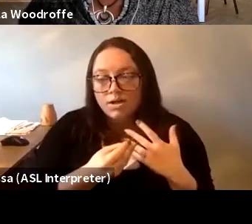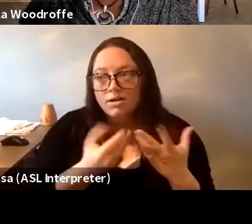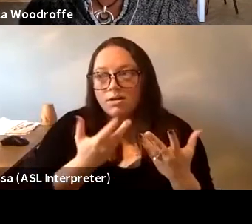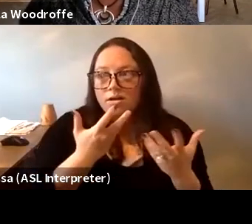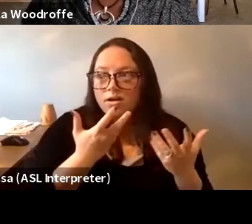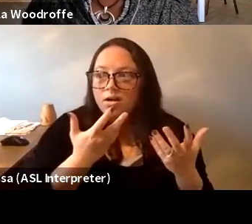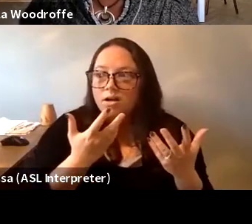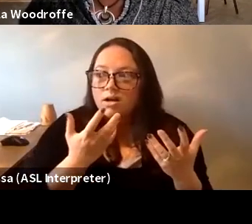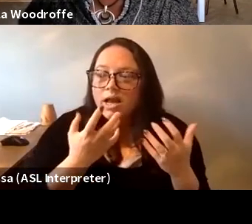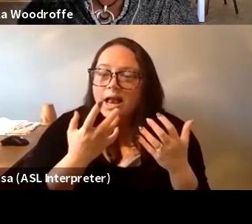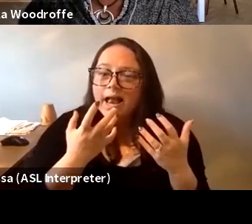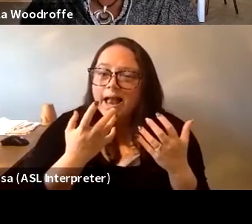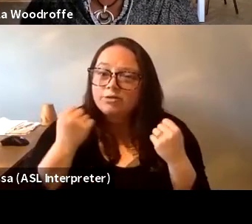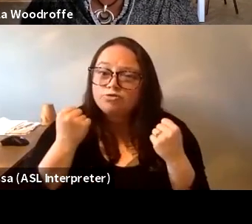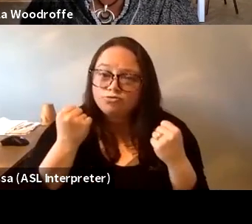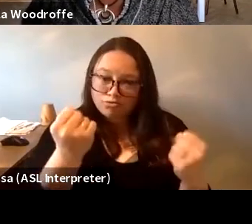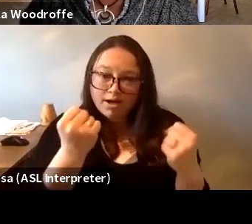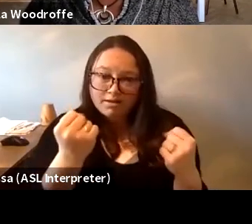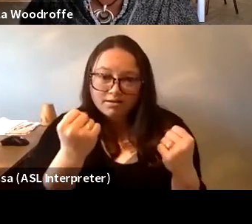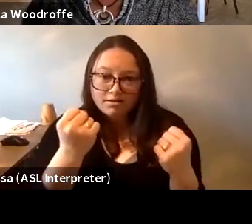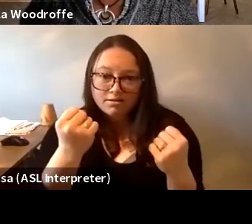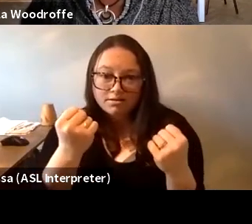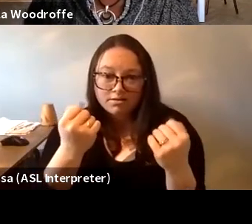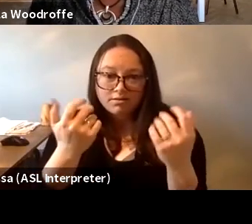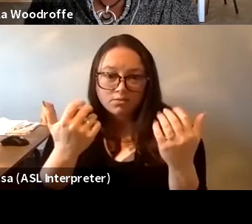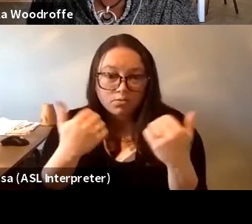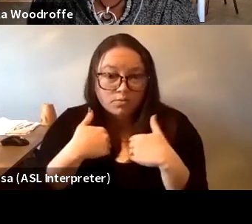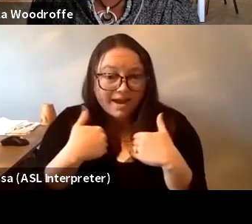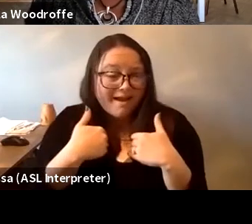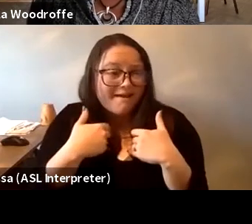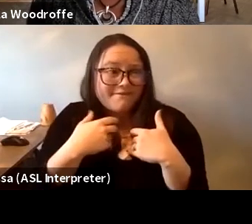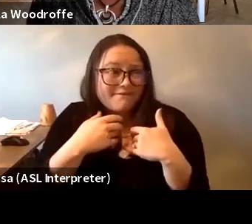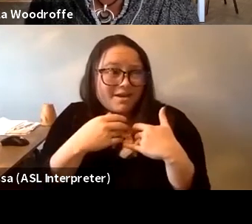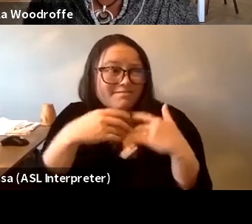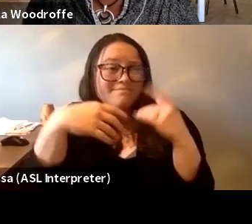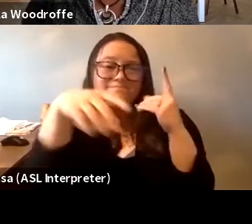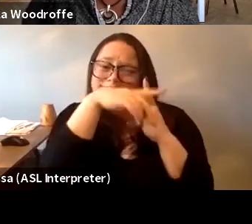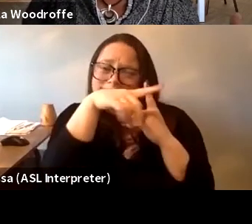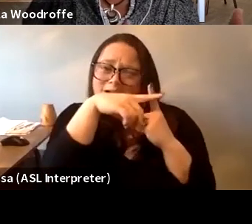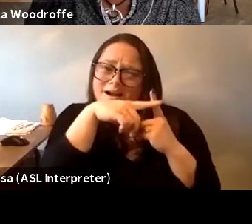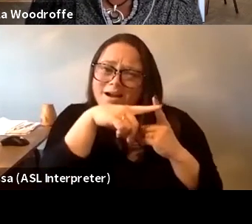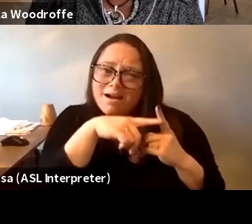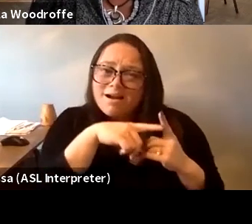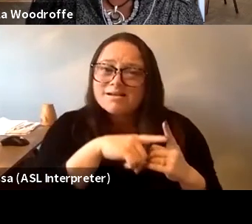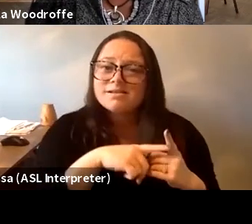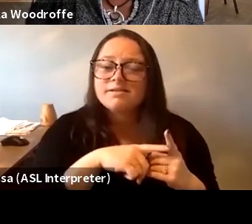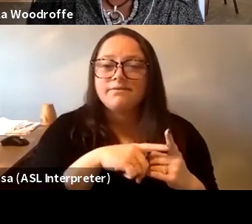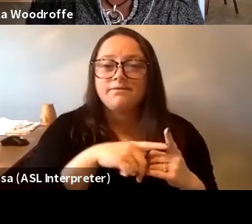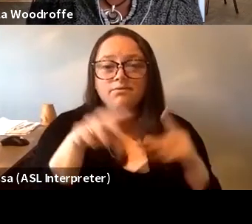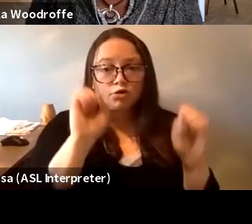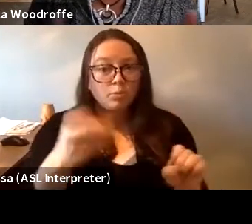strength and such everything positive that you can see. If